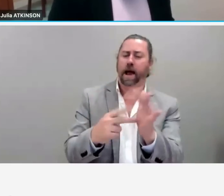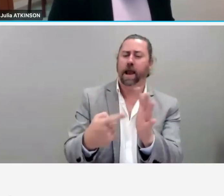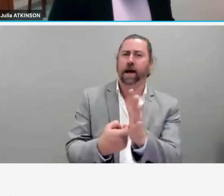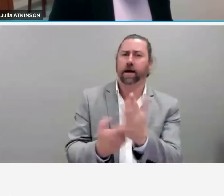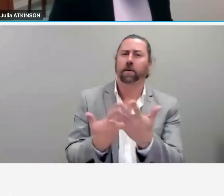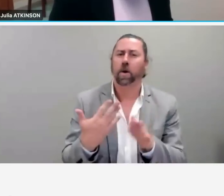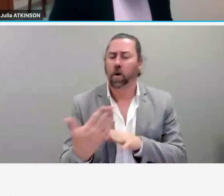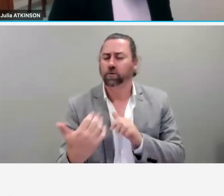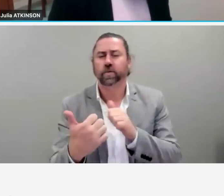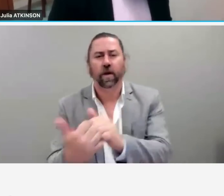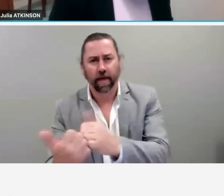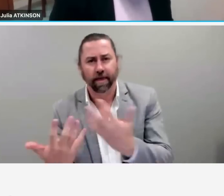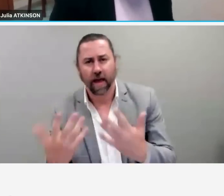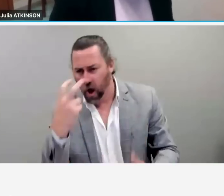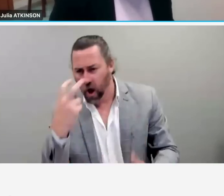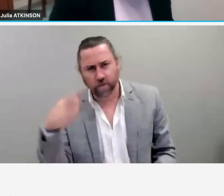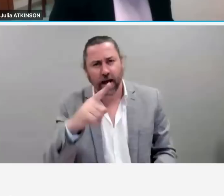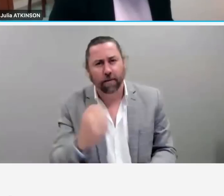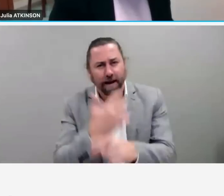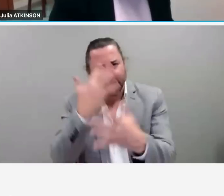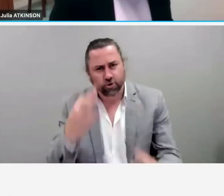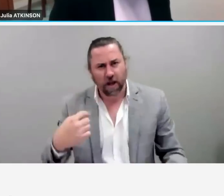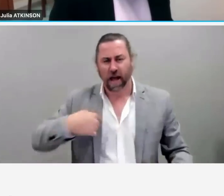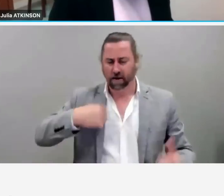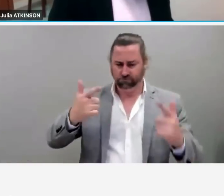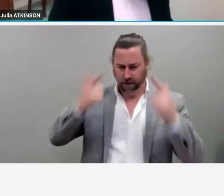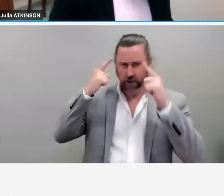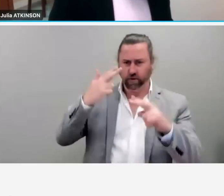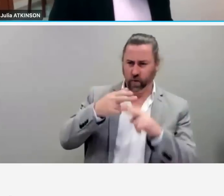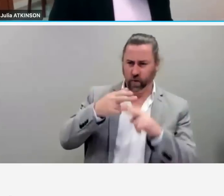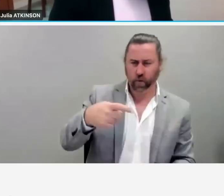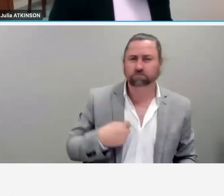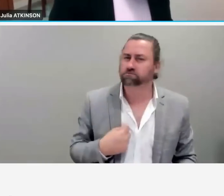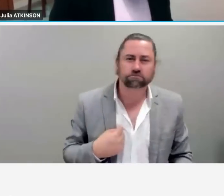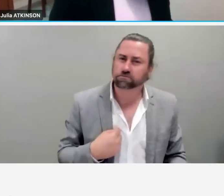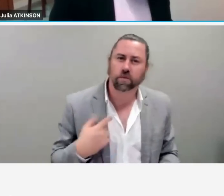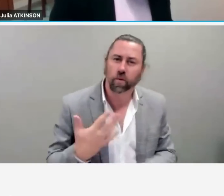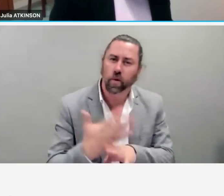older Australians in making decisions about their own care. So I'm going to refer to care managers as care